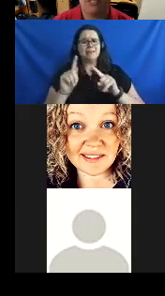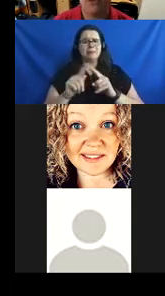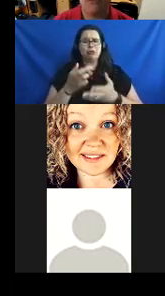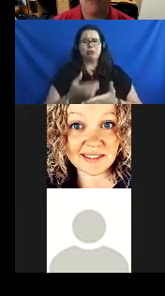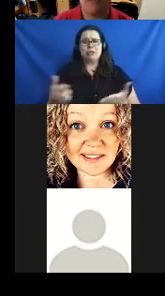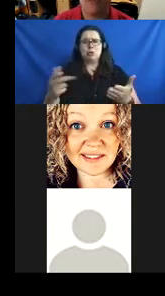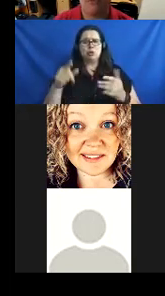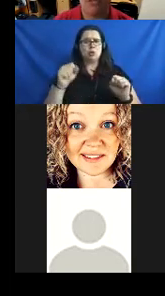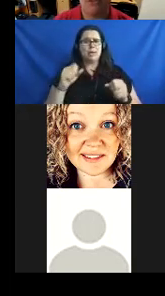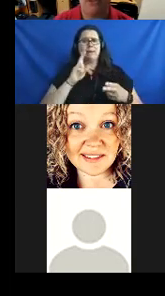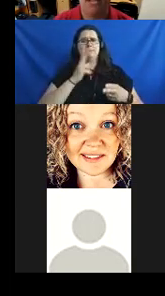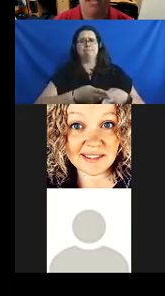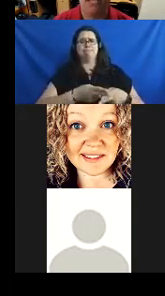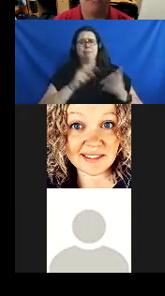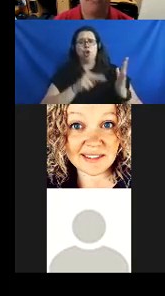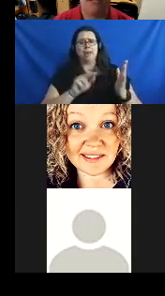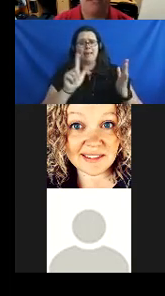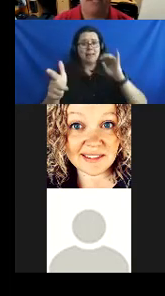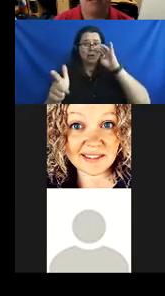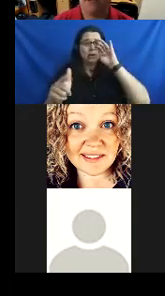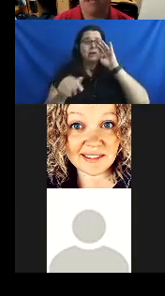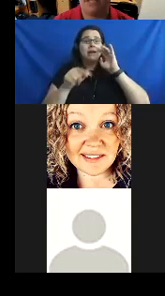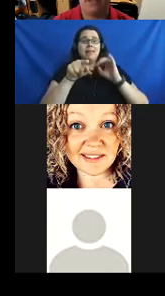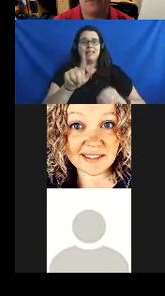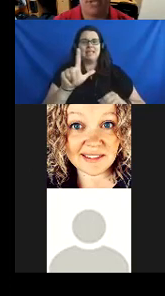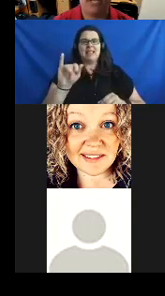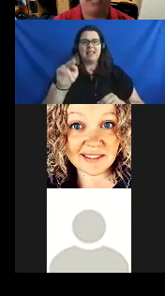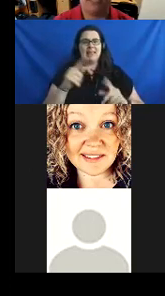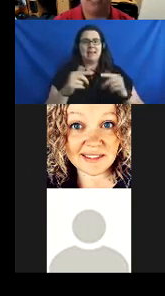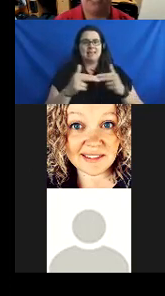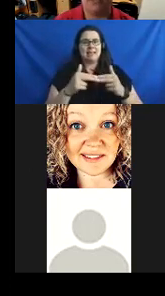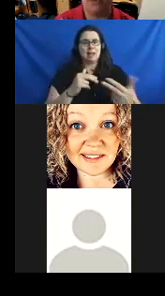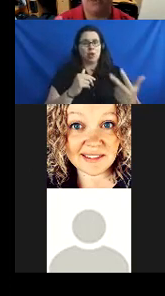CAN REFER TO LATER, AND THIS LINK ON SLIDE 3 IS A LINK TO